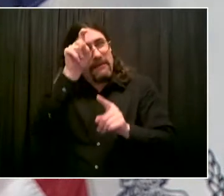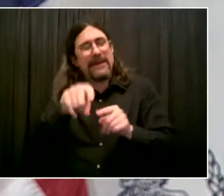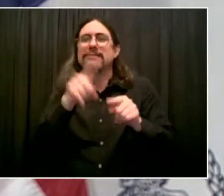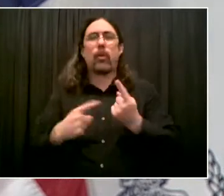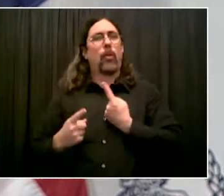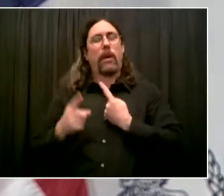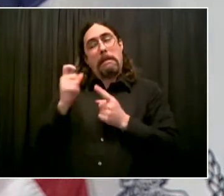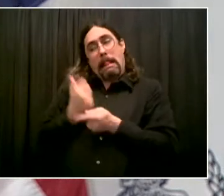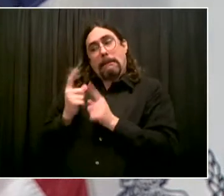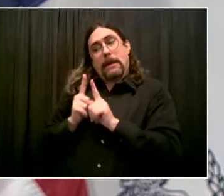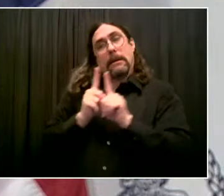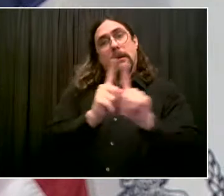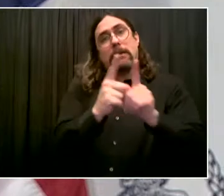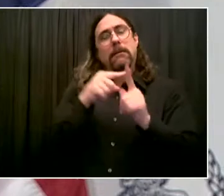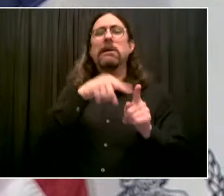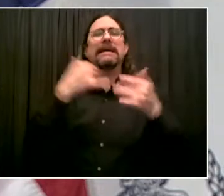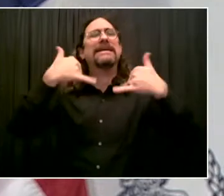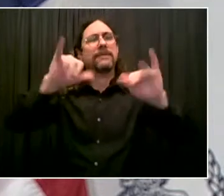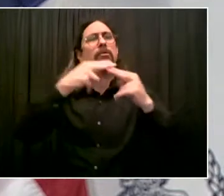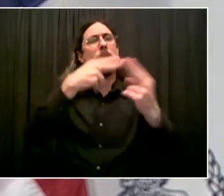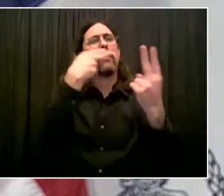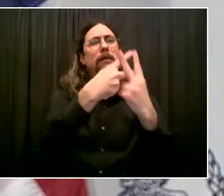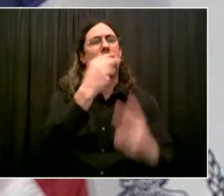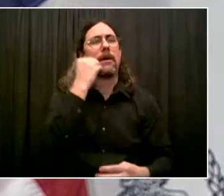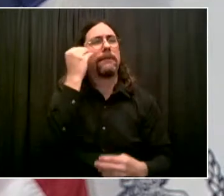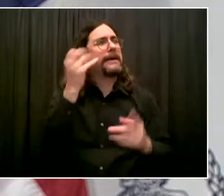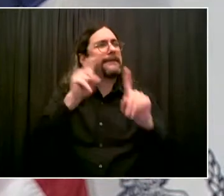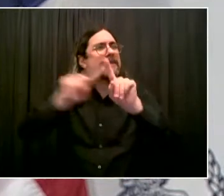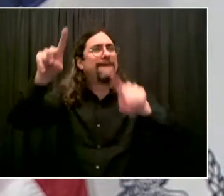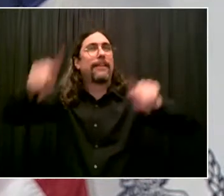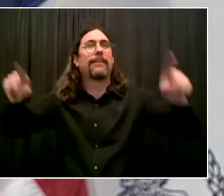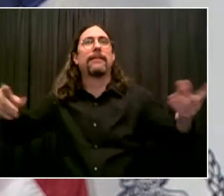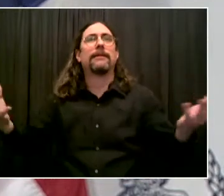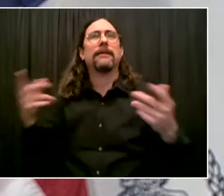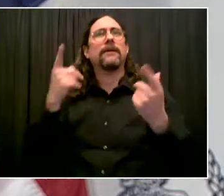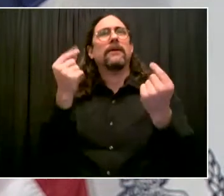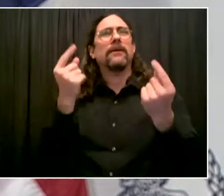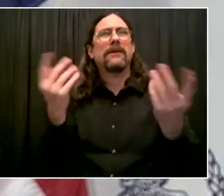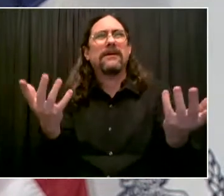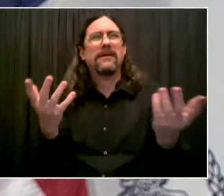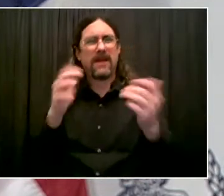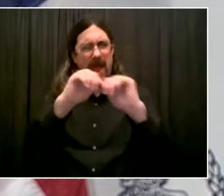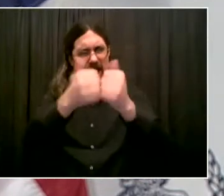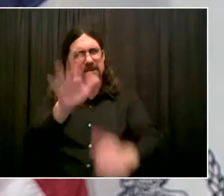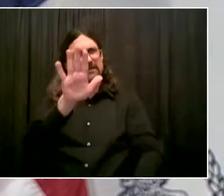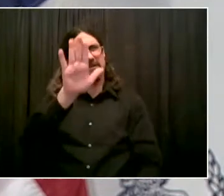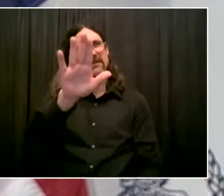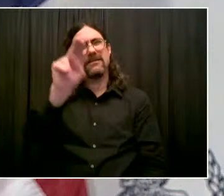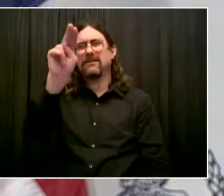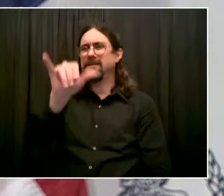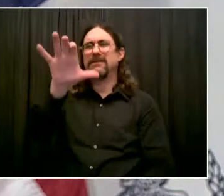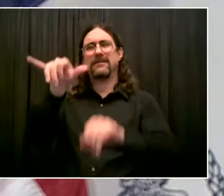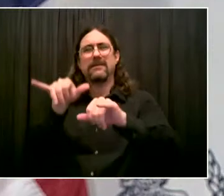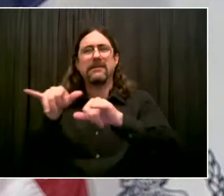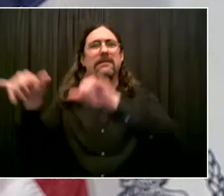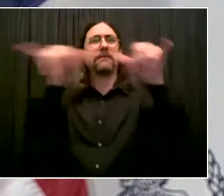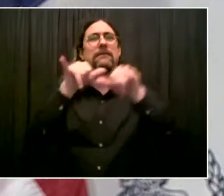DEFINITION OF HOMEBOUND IS? I WILL START